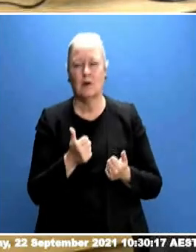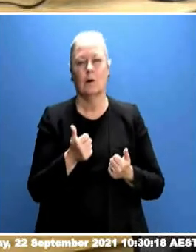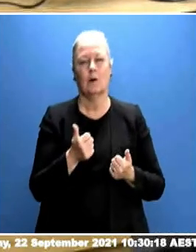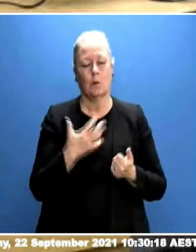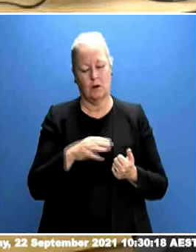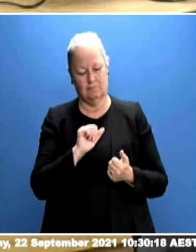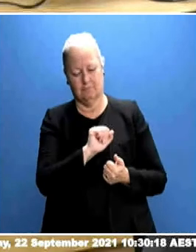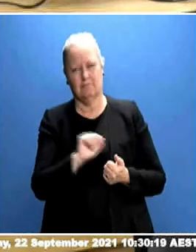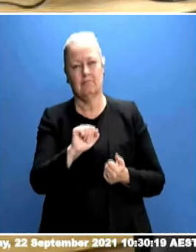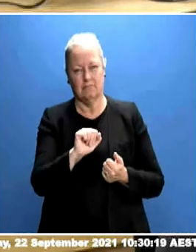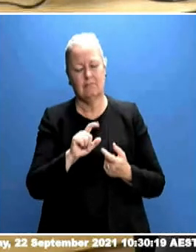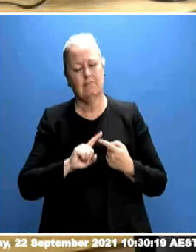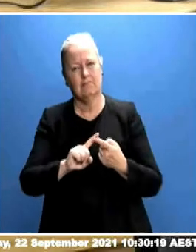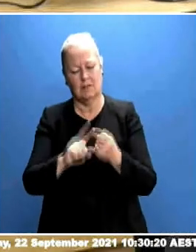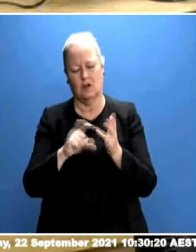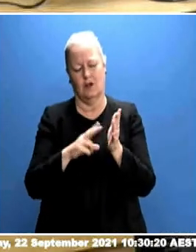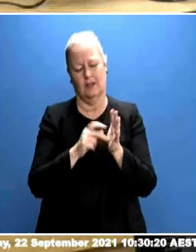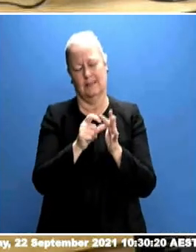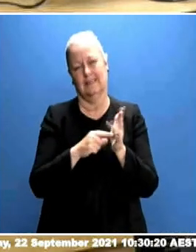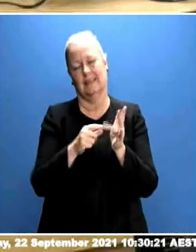education and we didn't think it would be enough therapy.